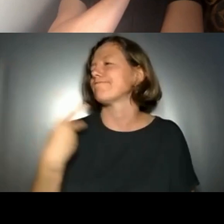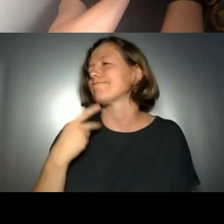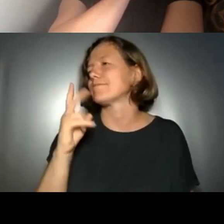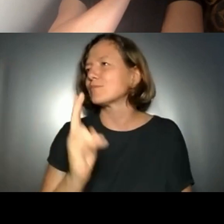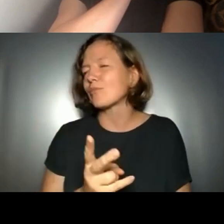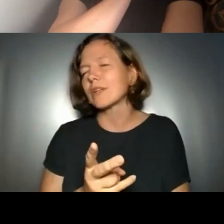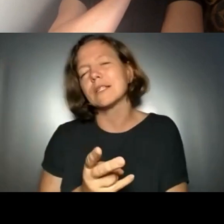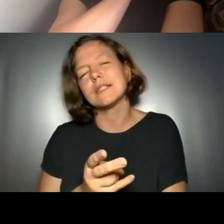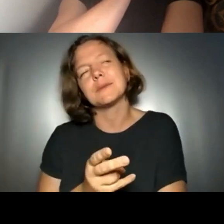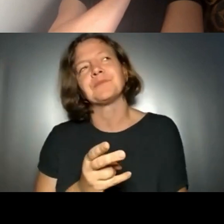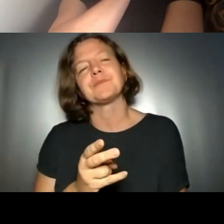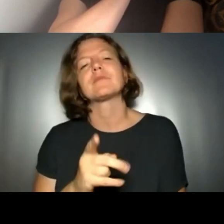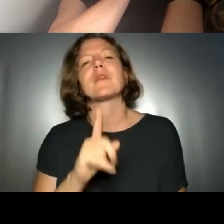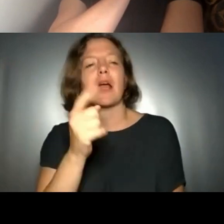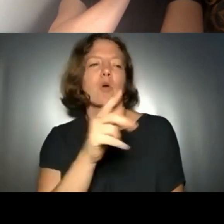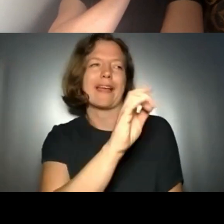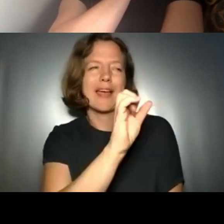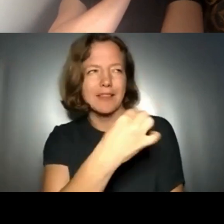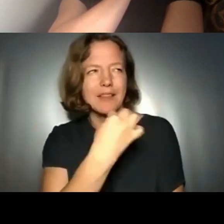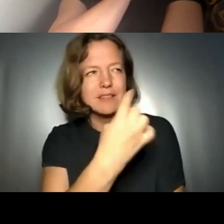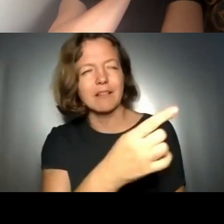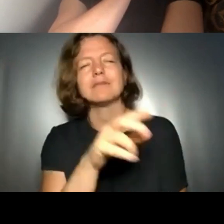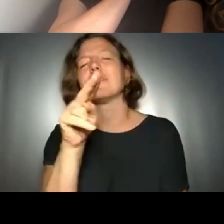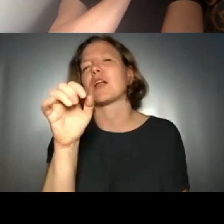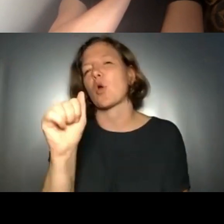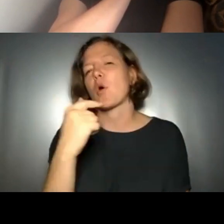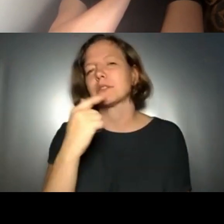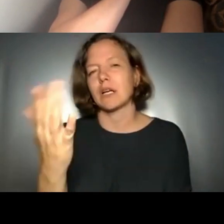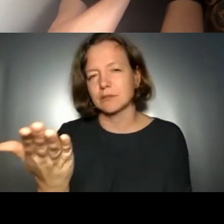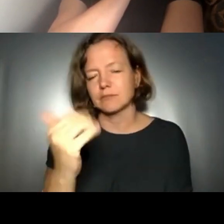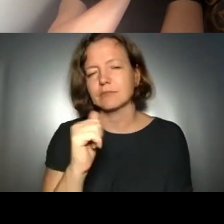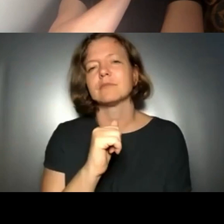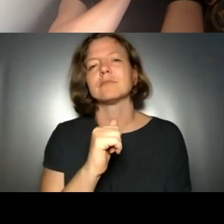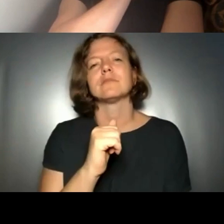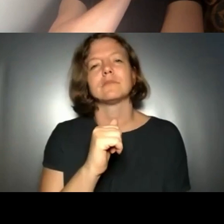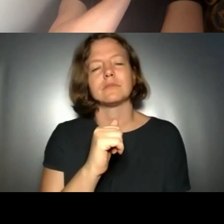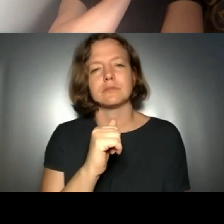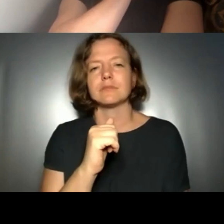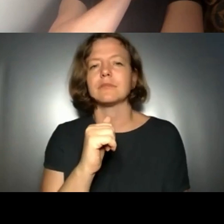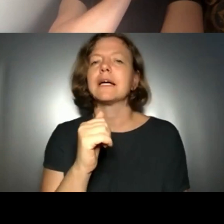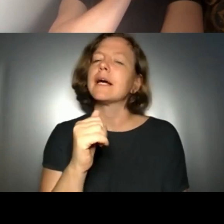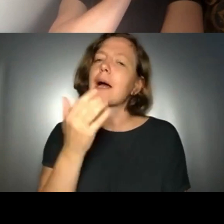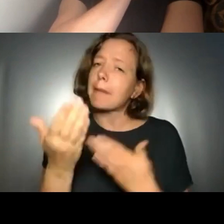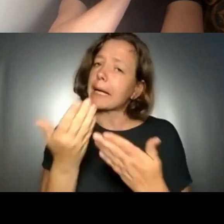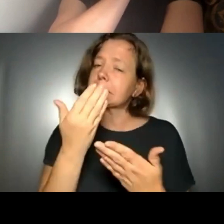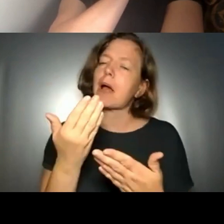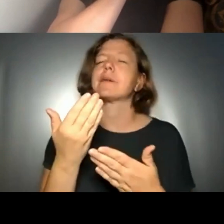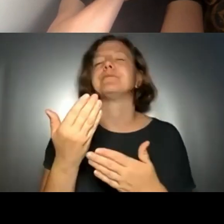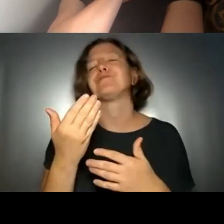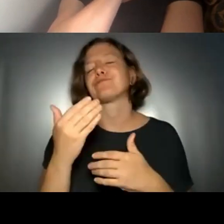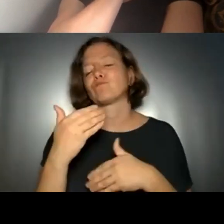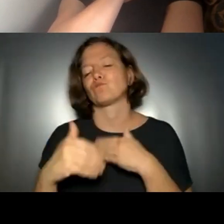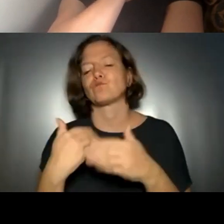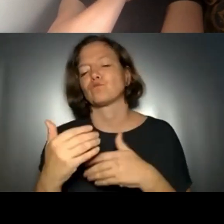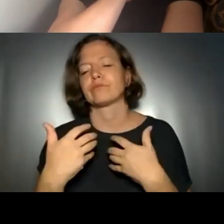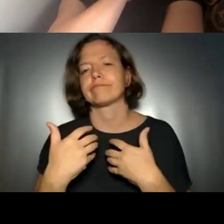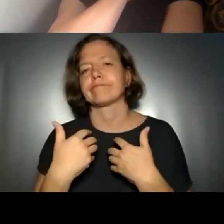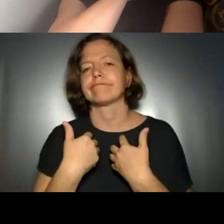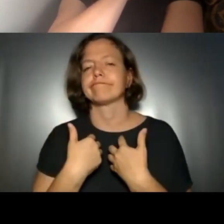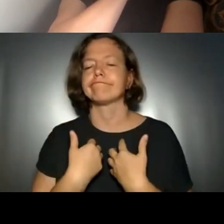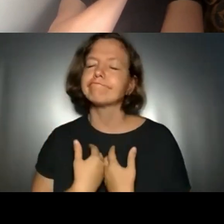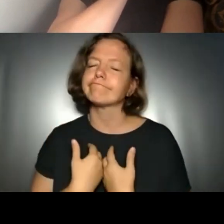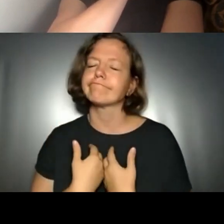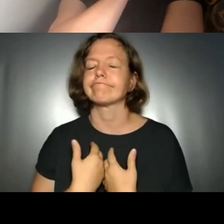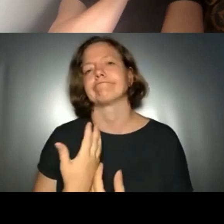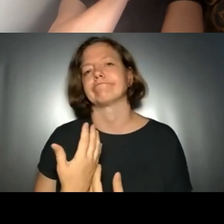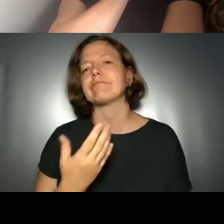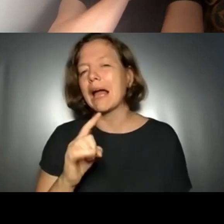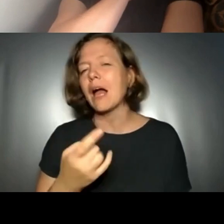Kate and Noa, have said. But also I might now be a bit of a downer in that I also think as beautiful and as important